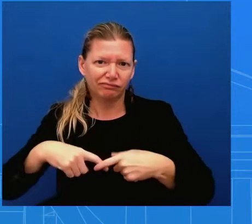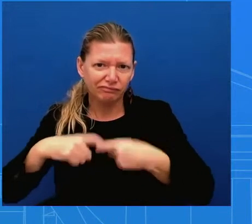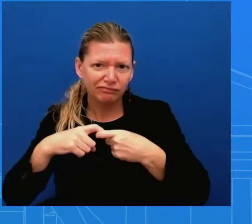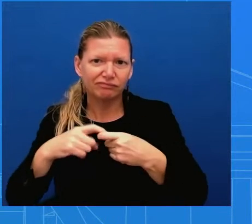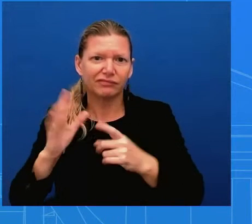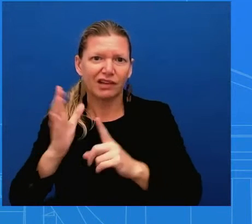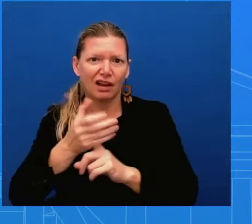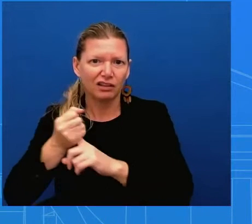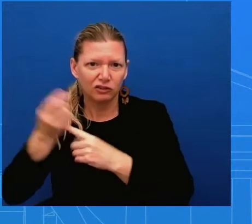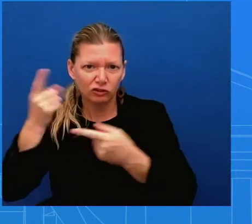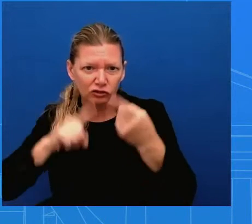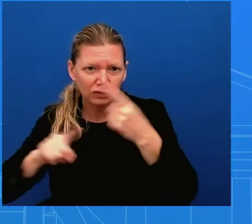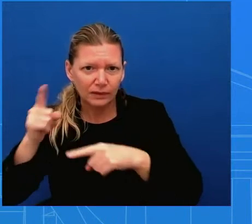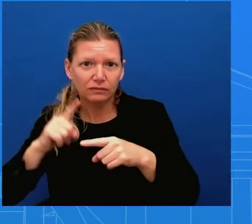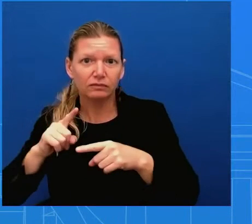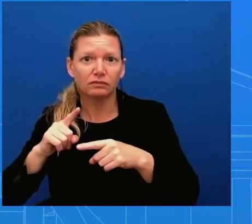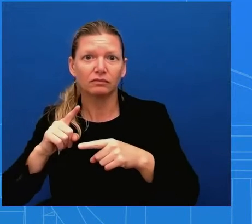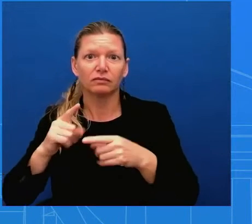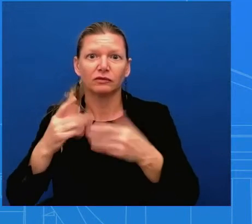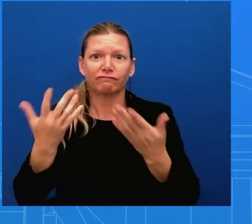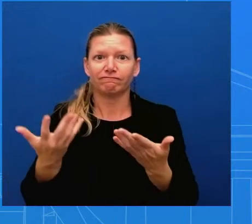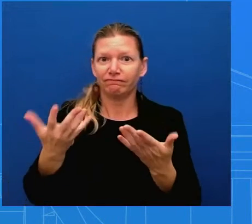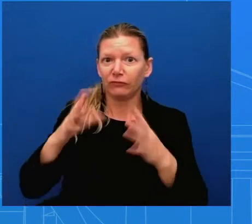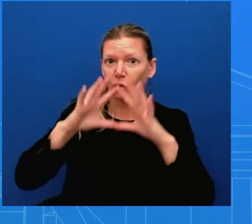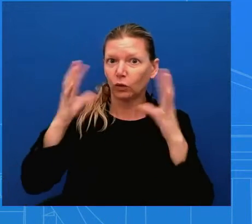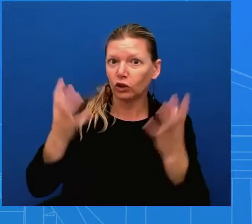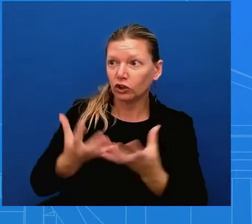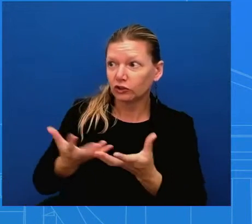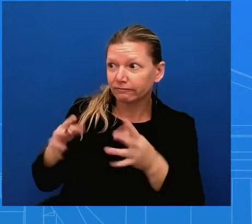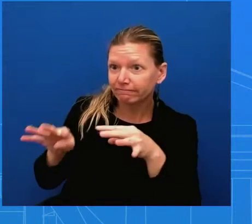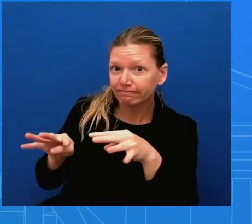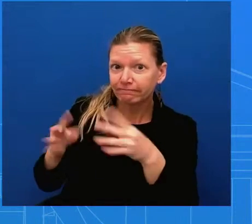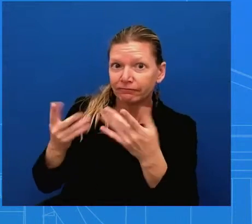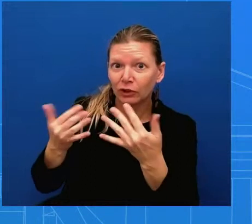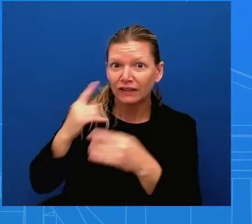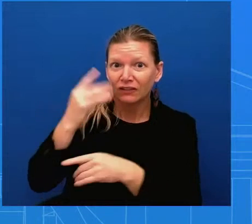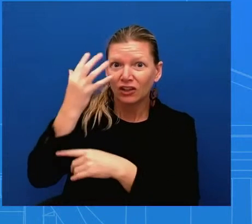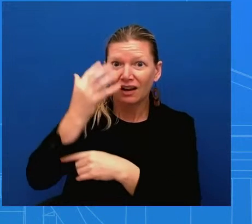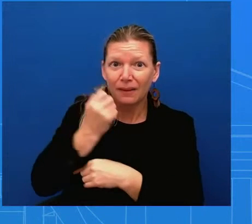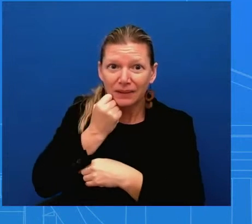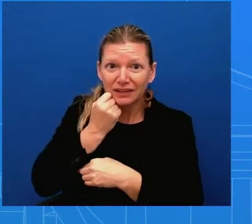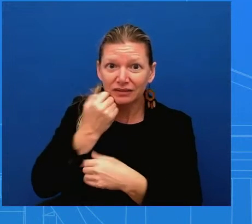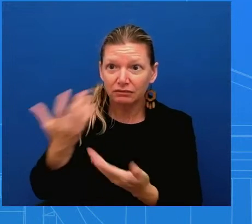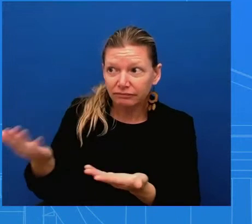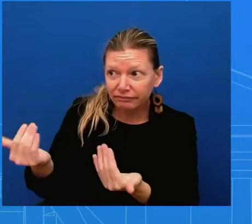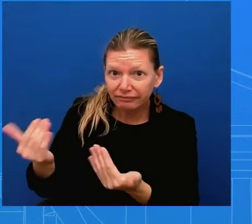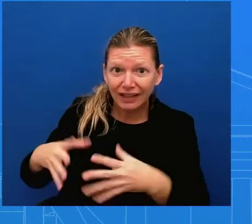The hostages include Americans and citizens from around the world. The President is determined to bring them safe- --